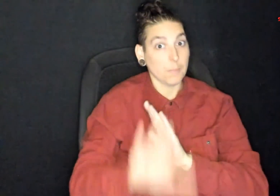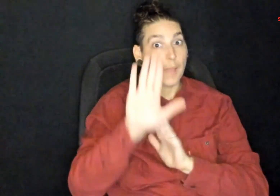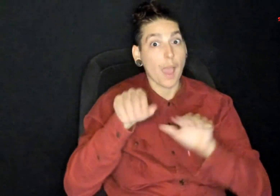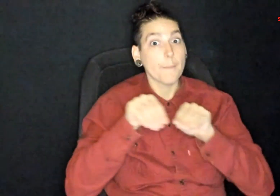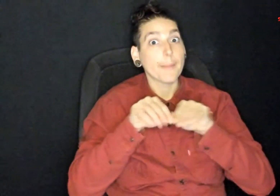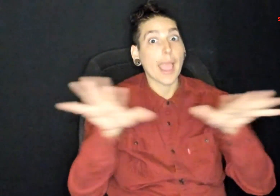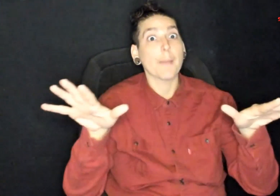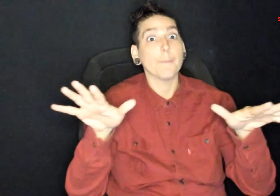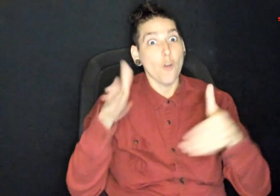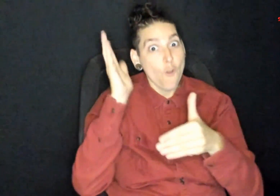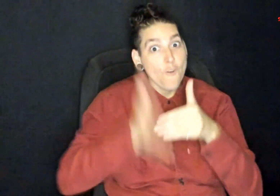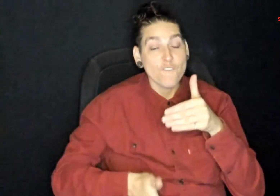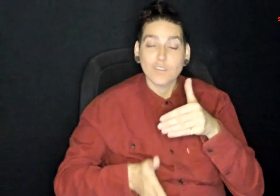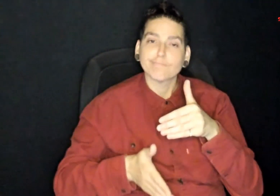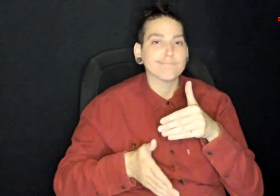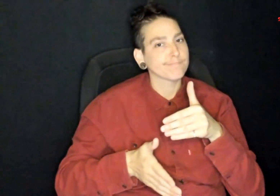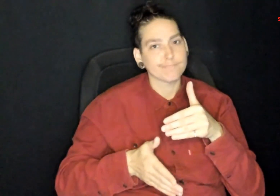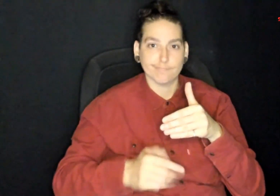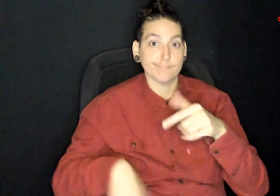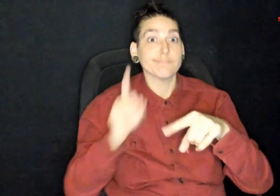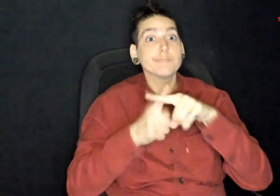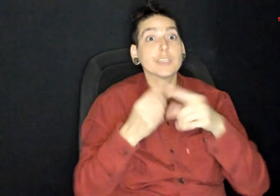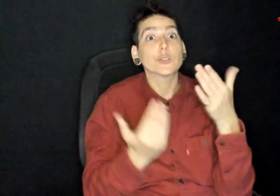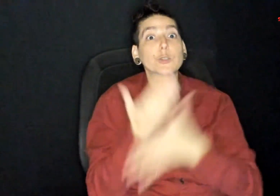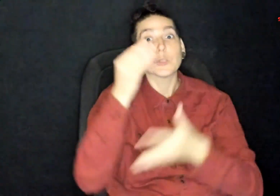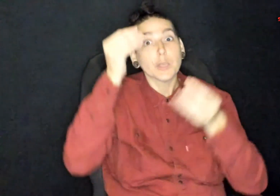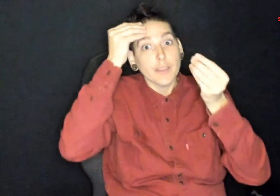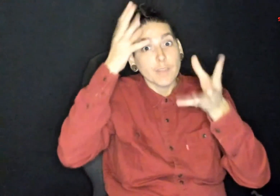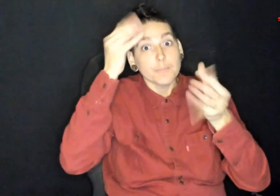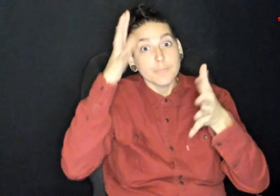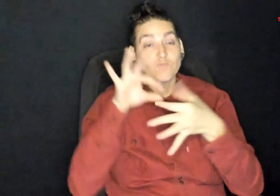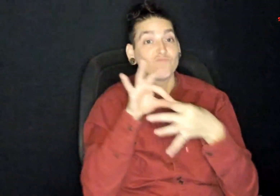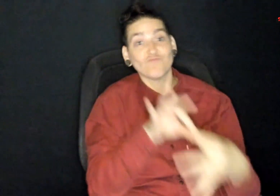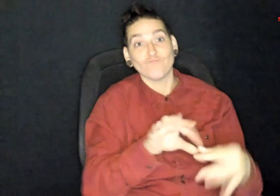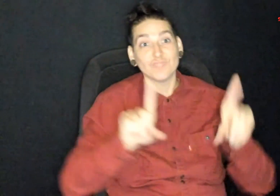new cases of Covid 19 are going down but the pandemic isn't over